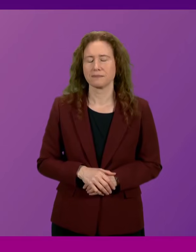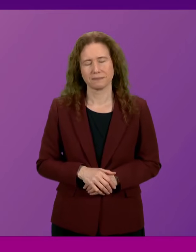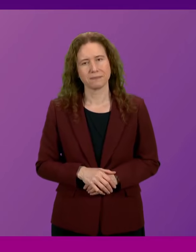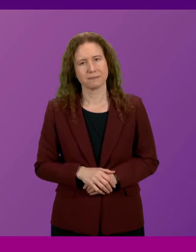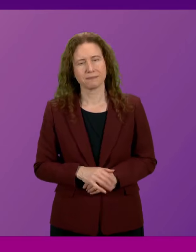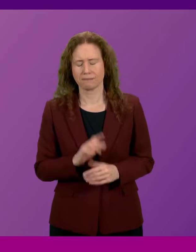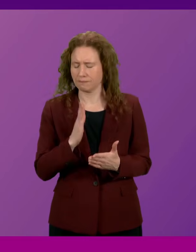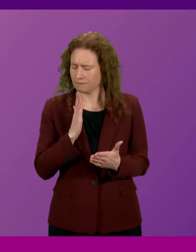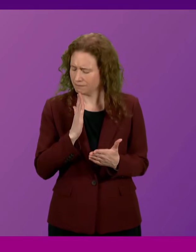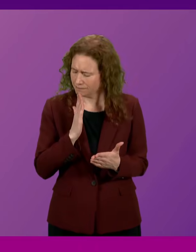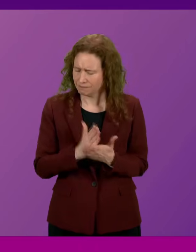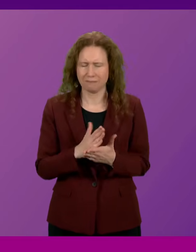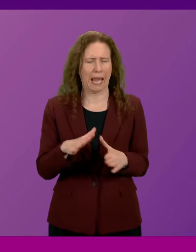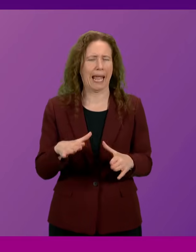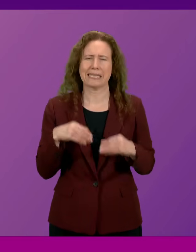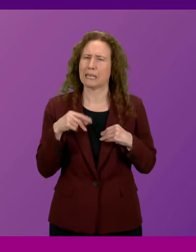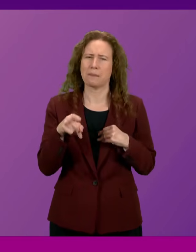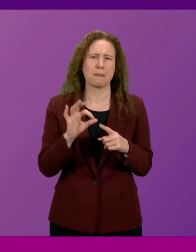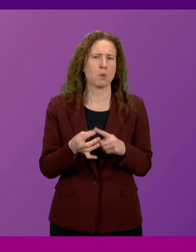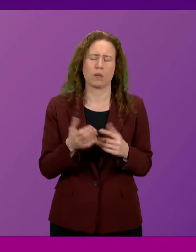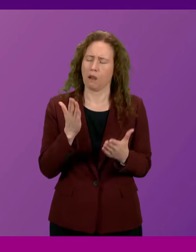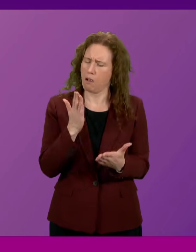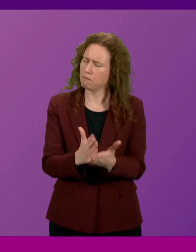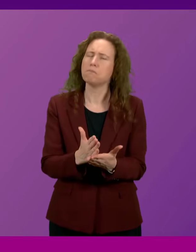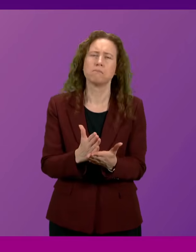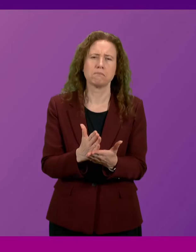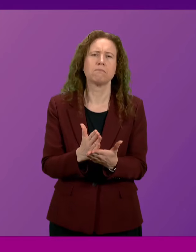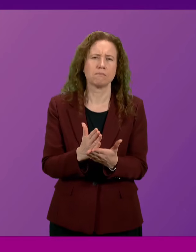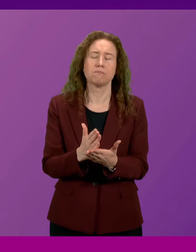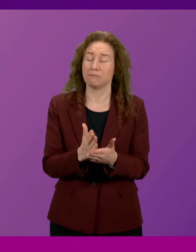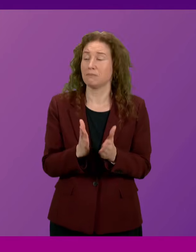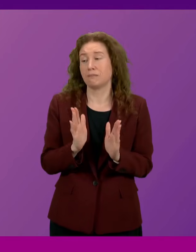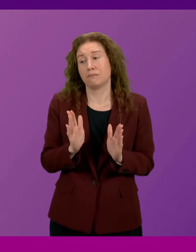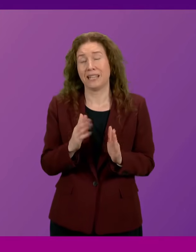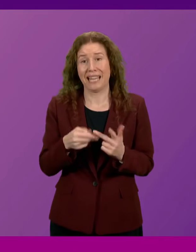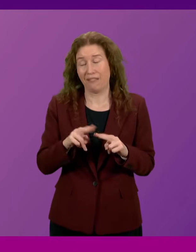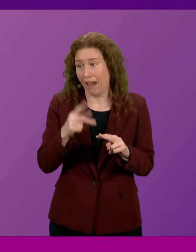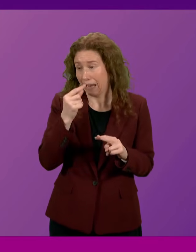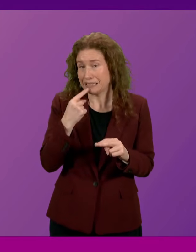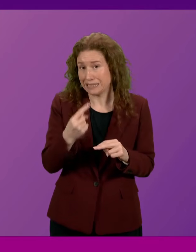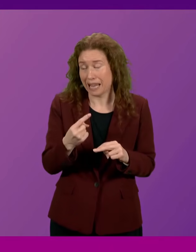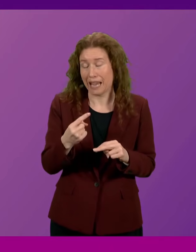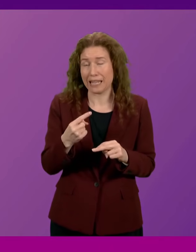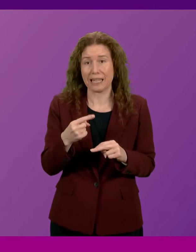I unreservedly accept the point that Ruth Maguire puts to me. It is a joy